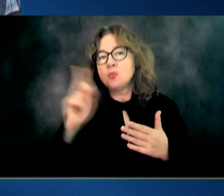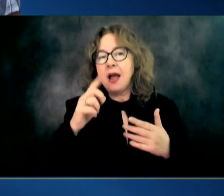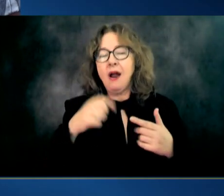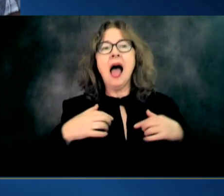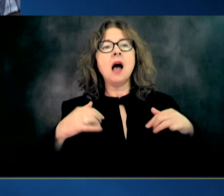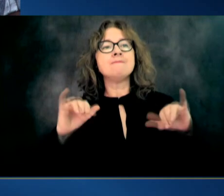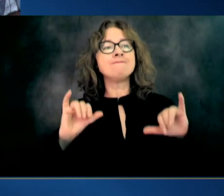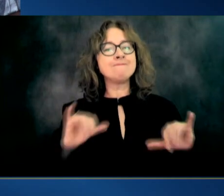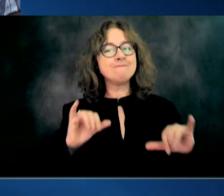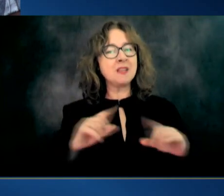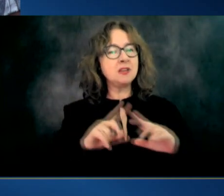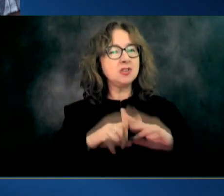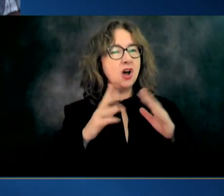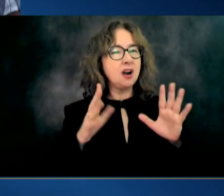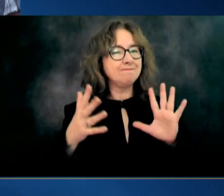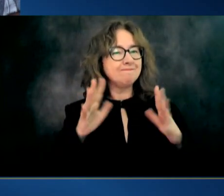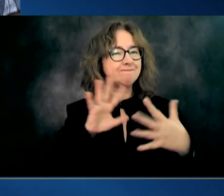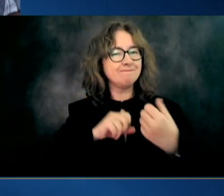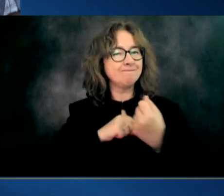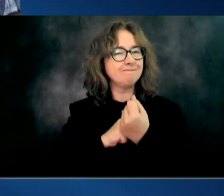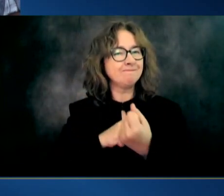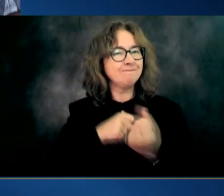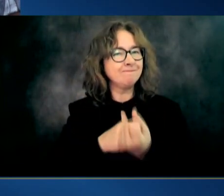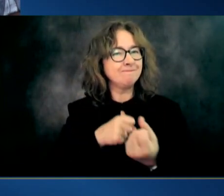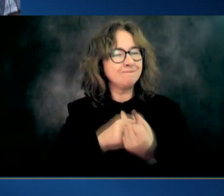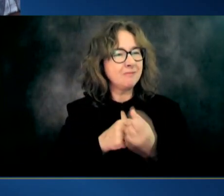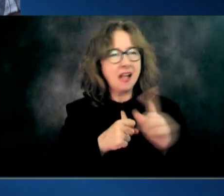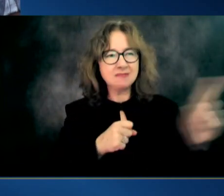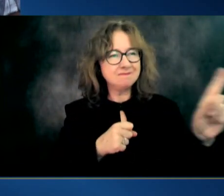about, like, "No. I'm going to be loud about this. I'm going to be proud about